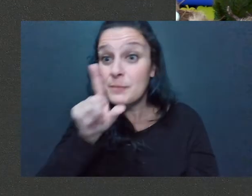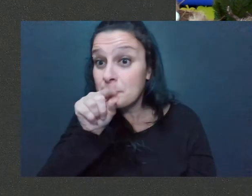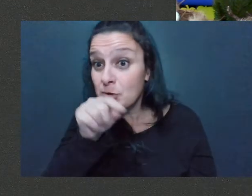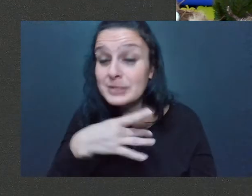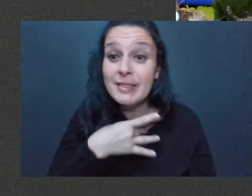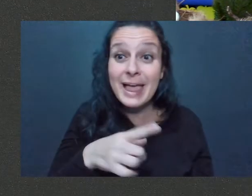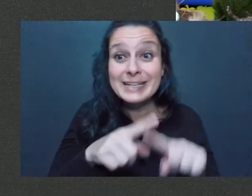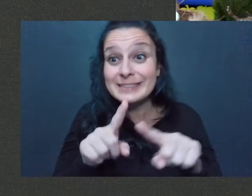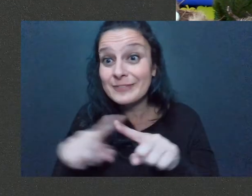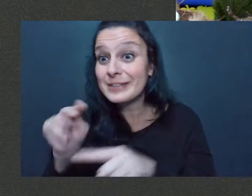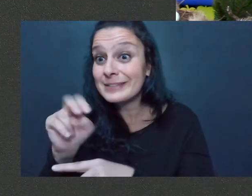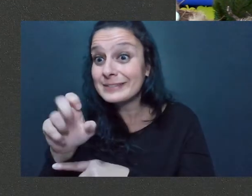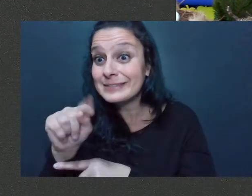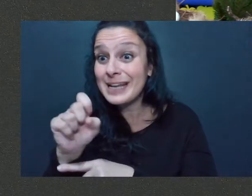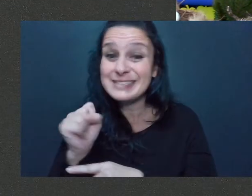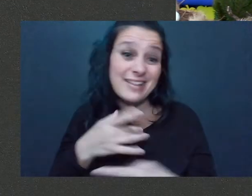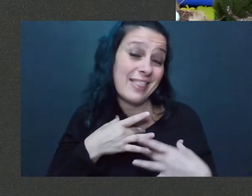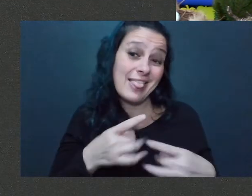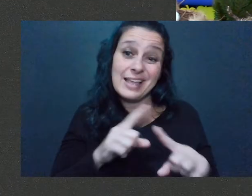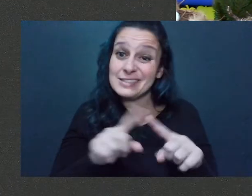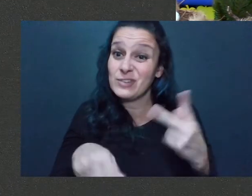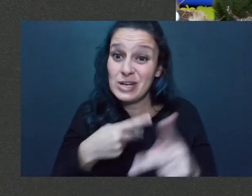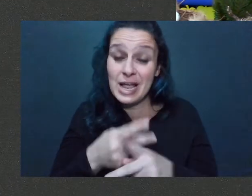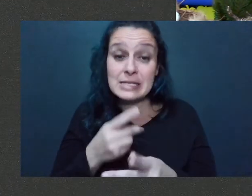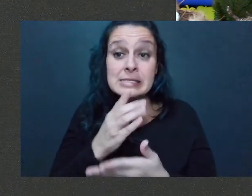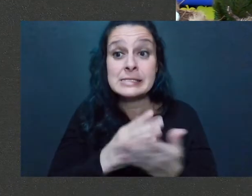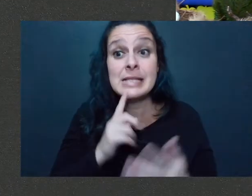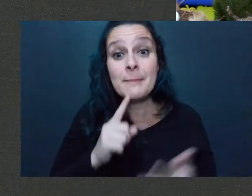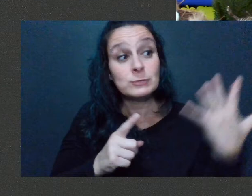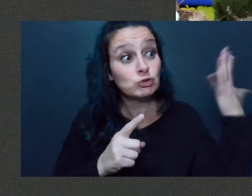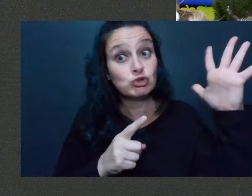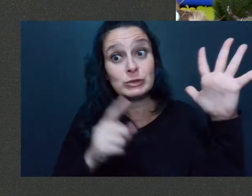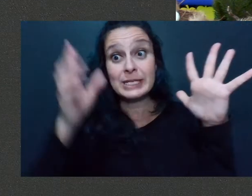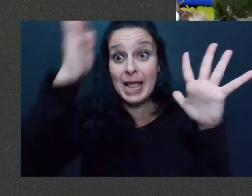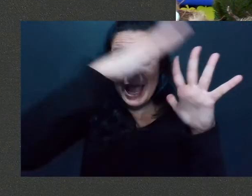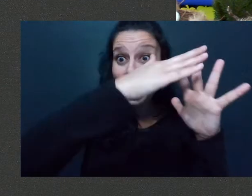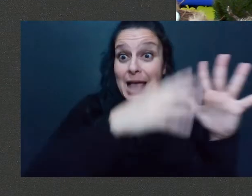that like different kinds of nests. They do, they like different kinds of nests. Some are up high in trees.